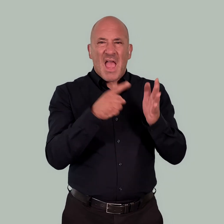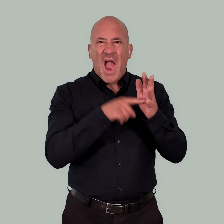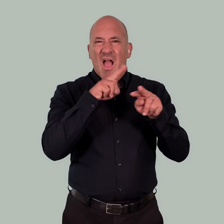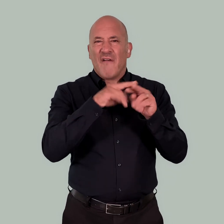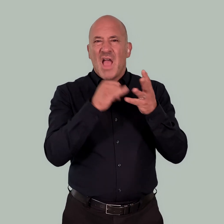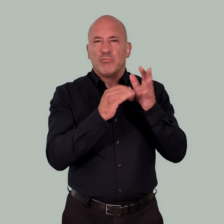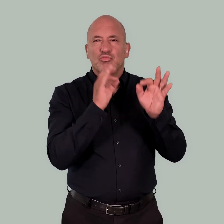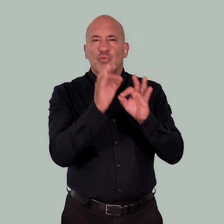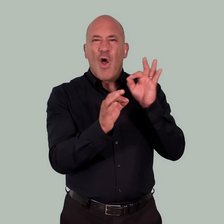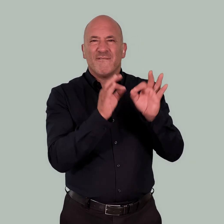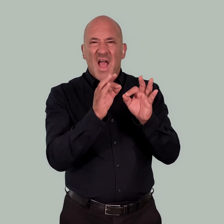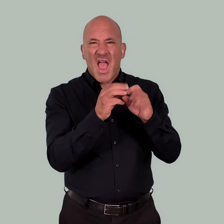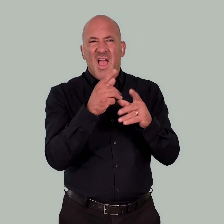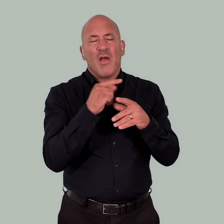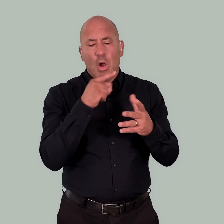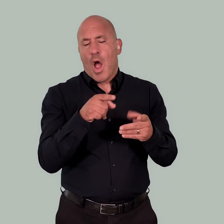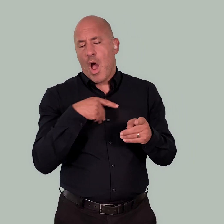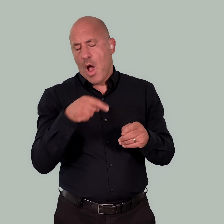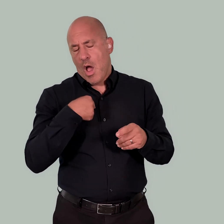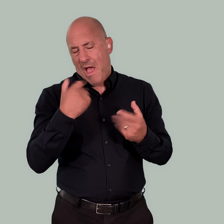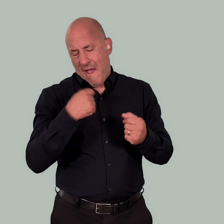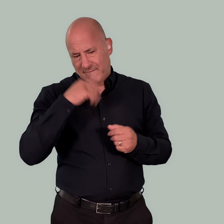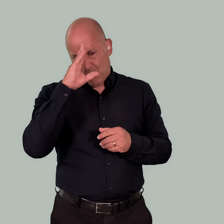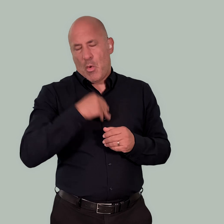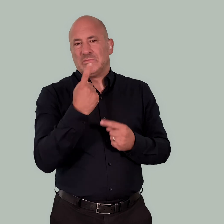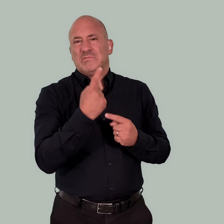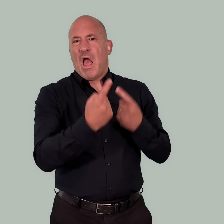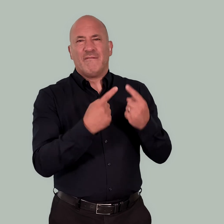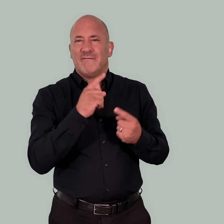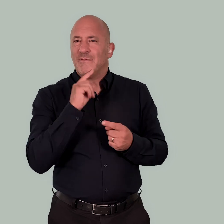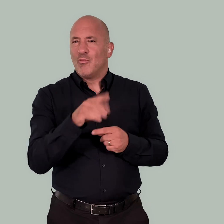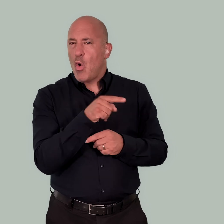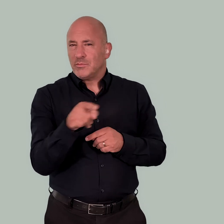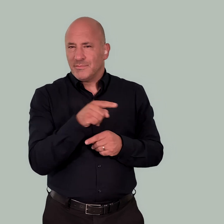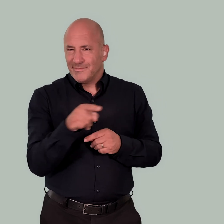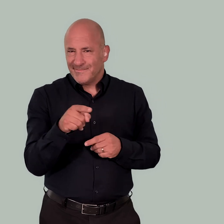who probably would not self-report them in a survey like the LFS